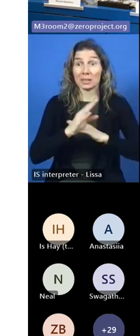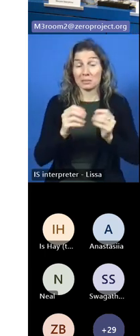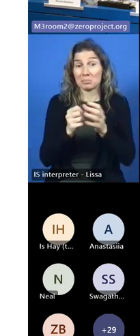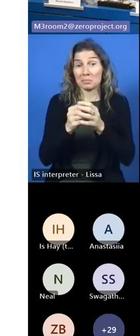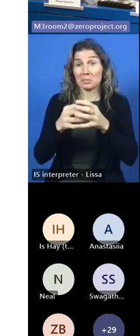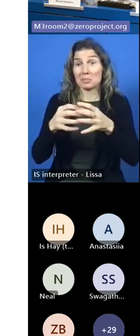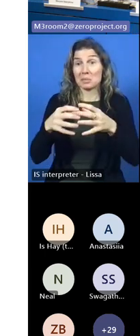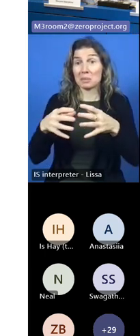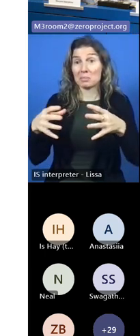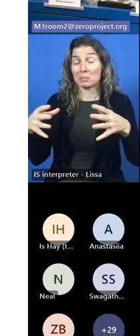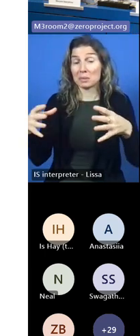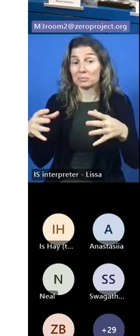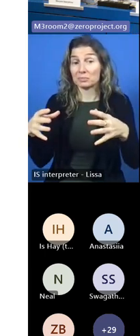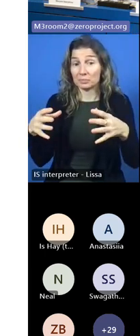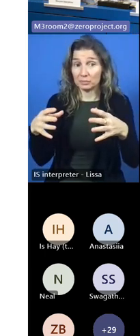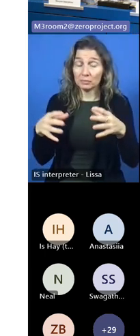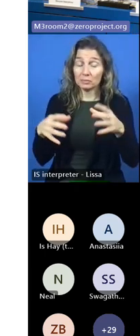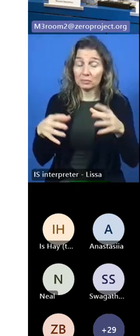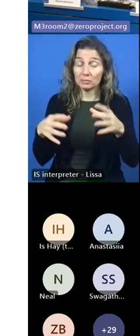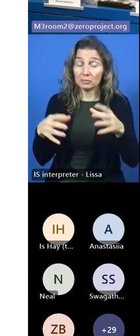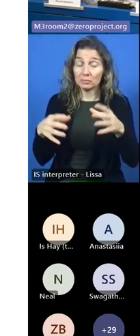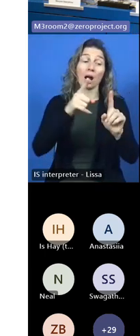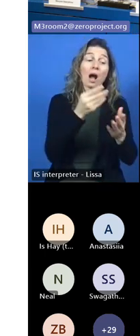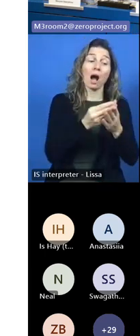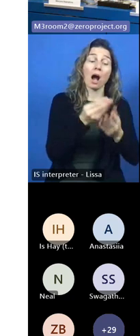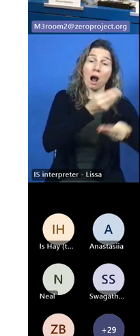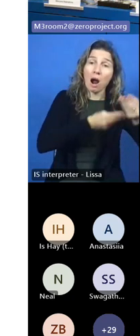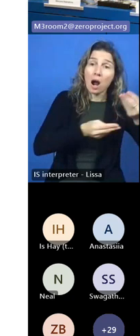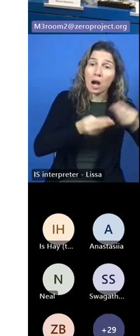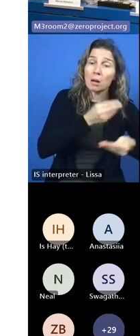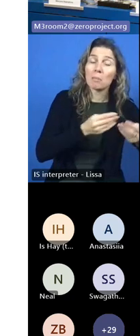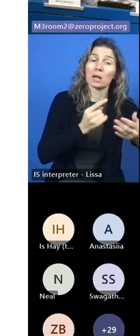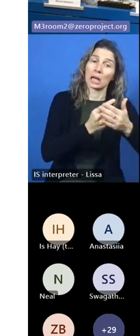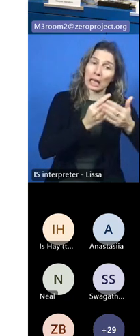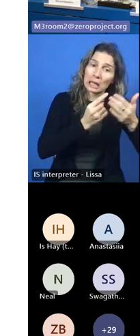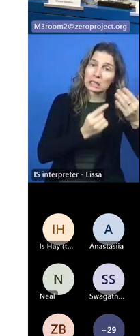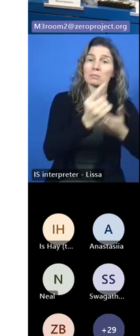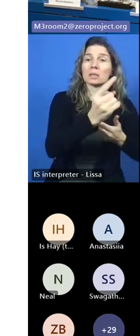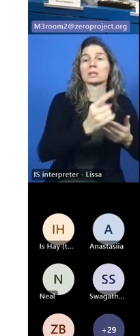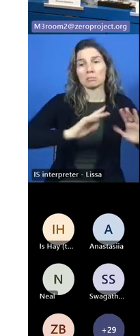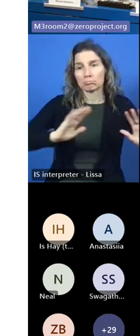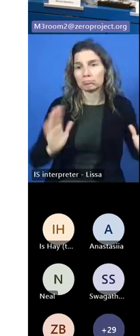to promote economic independence of people with disabilities. That is why we started dialogues